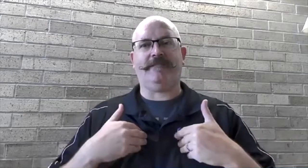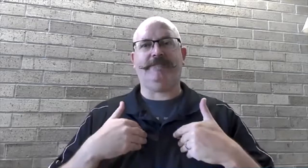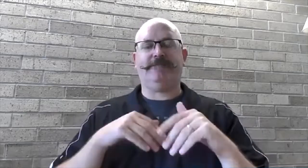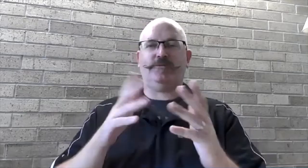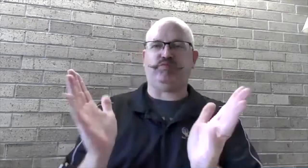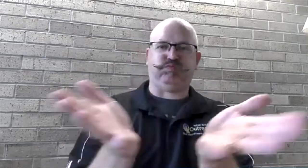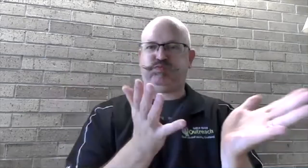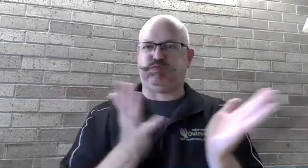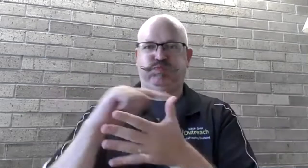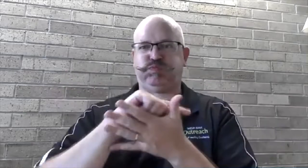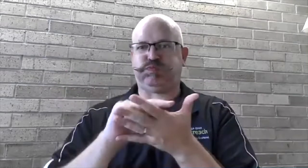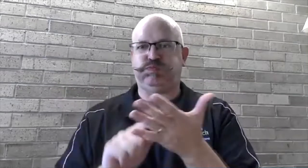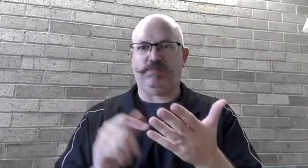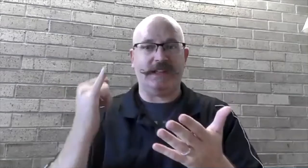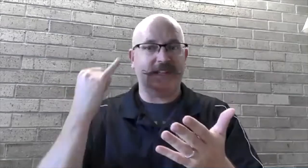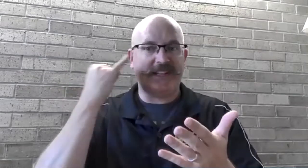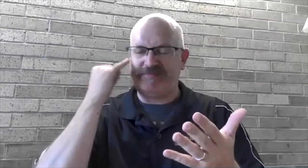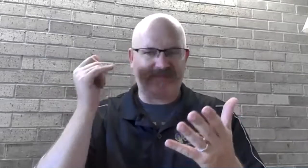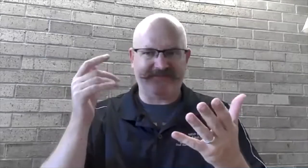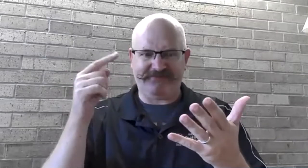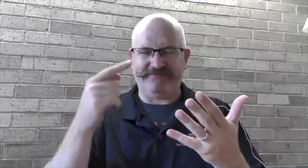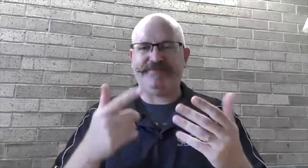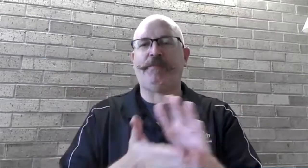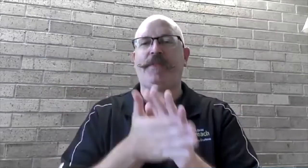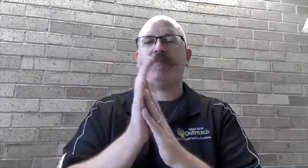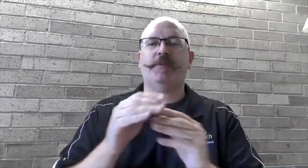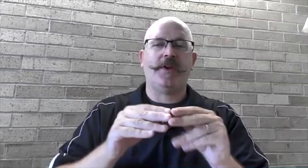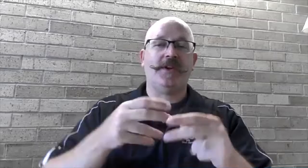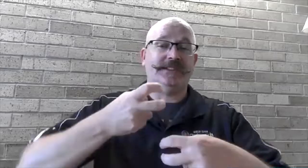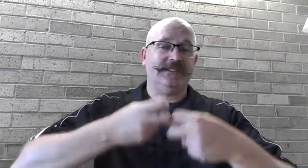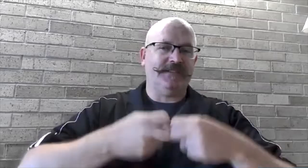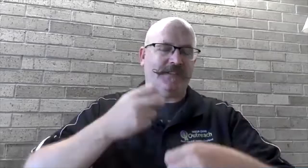Again, when you're in a communication with somebody